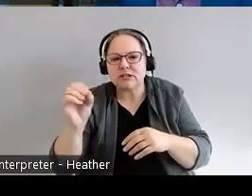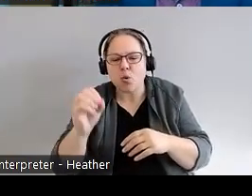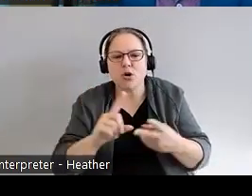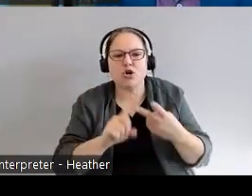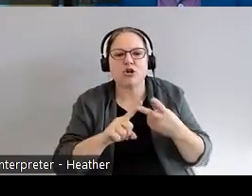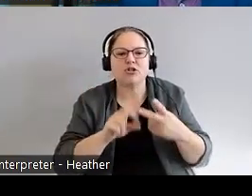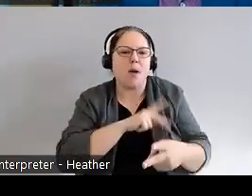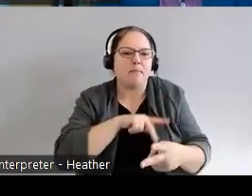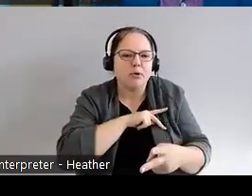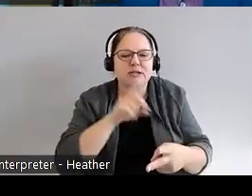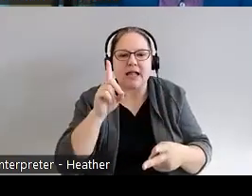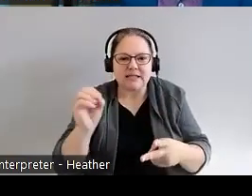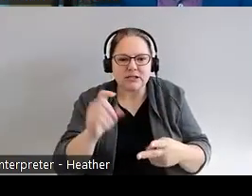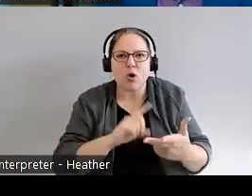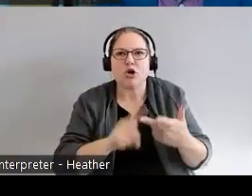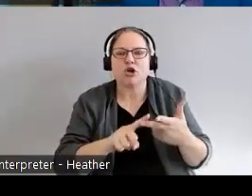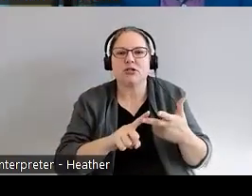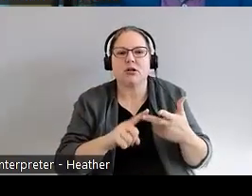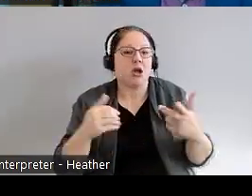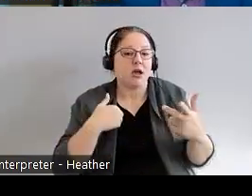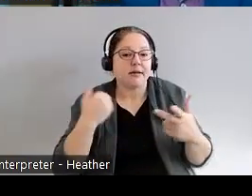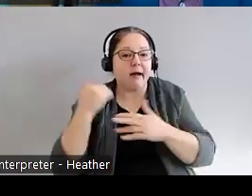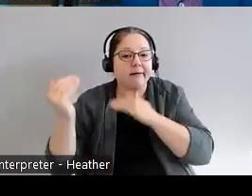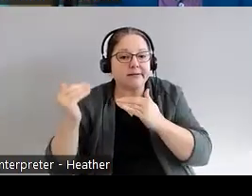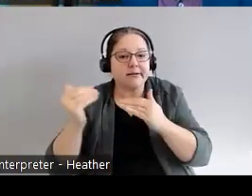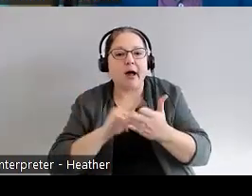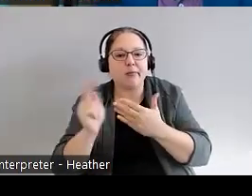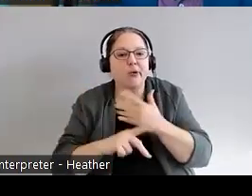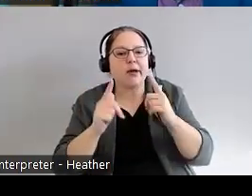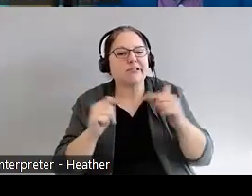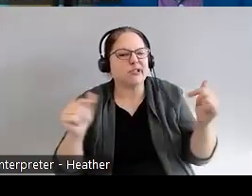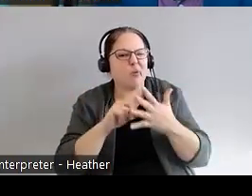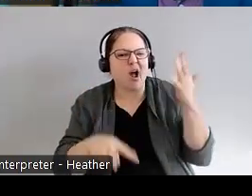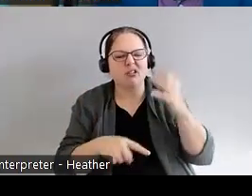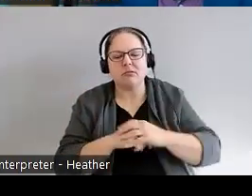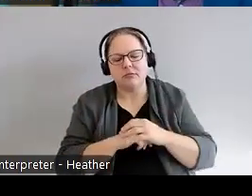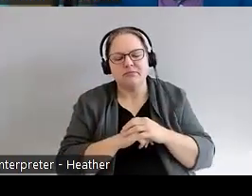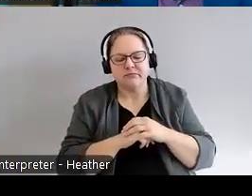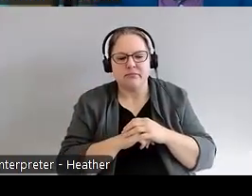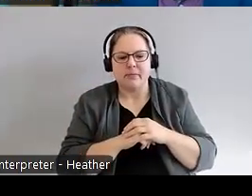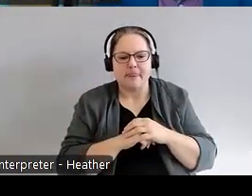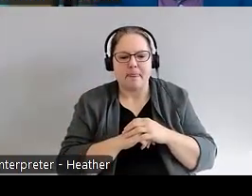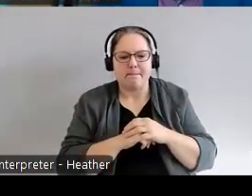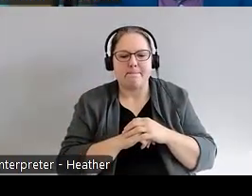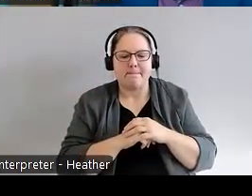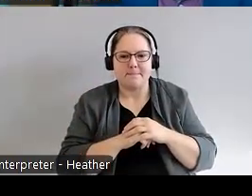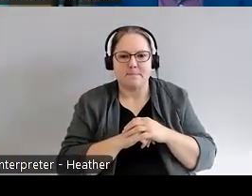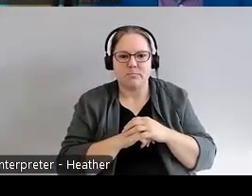disorders programs, we have young adult programs and and so on. Uh so we we're quite um we covered